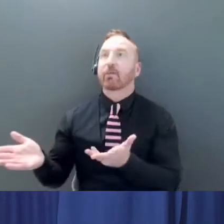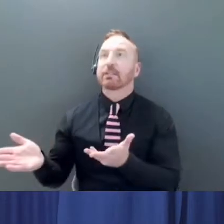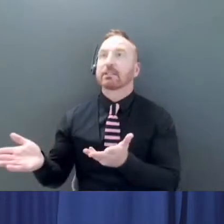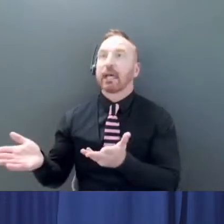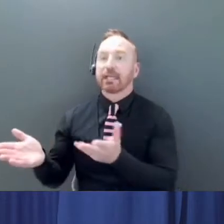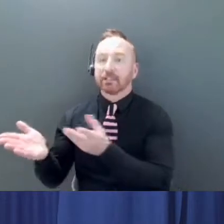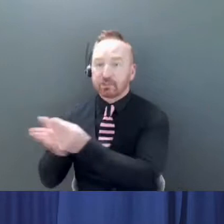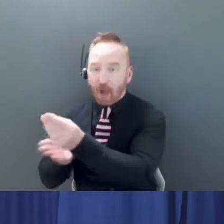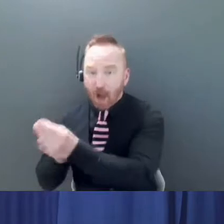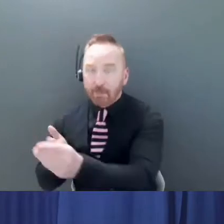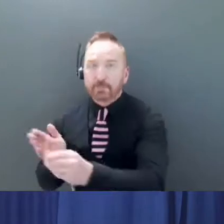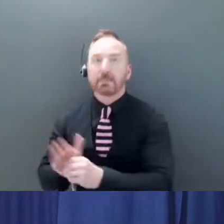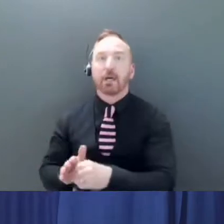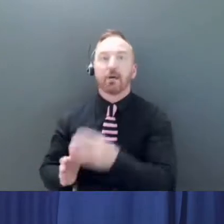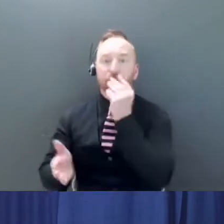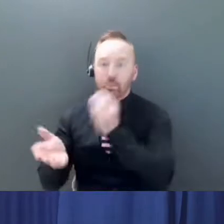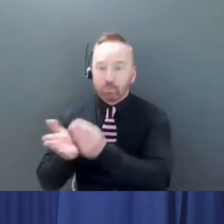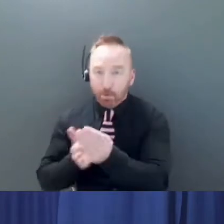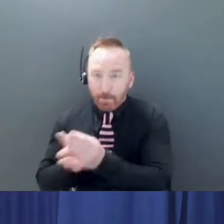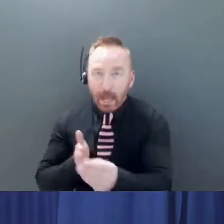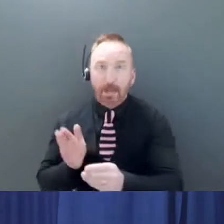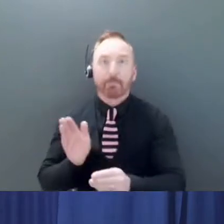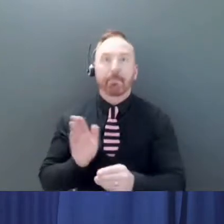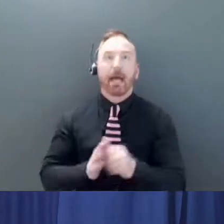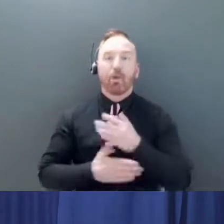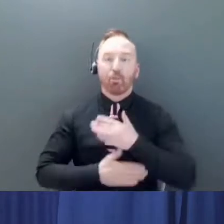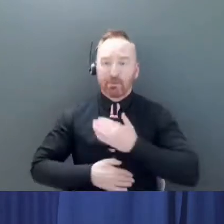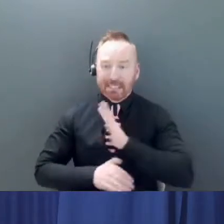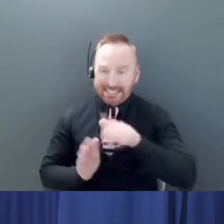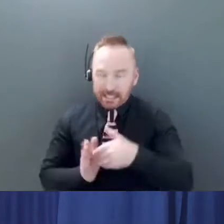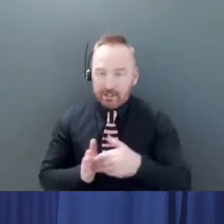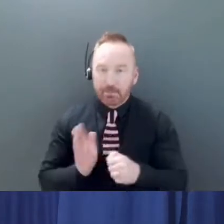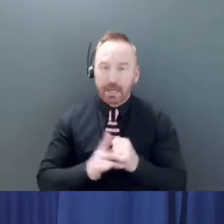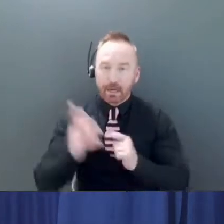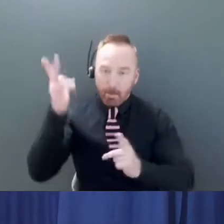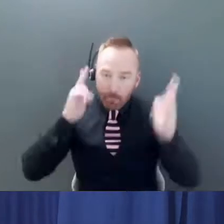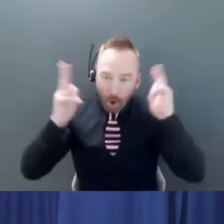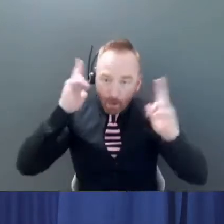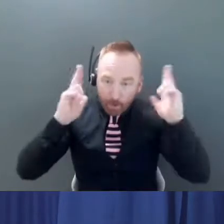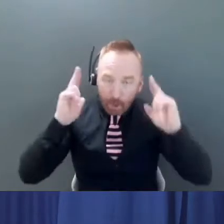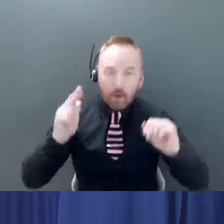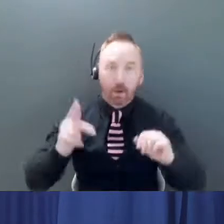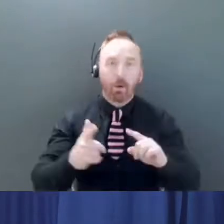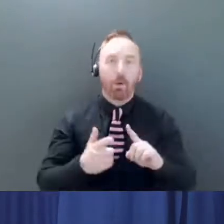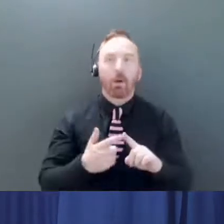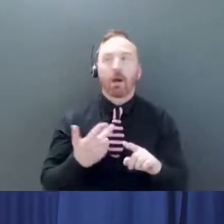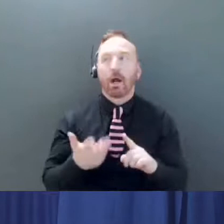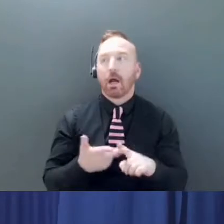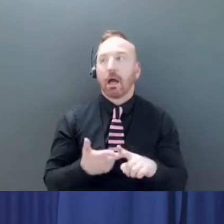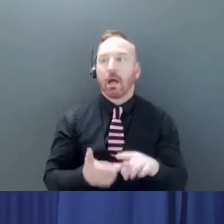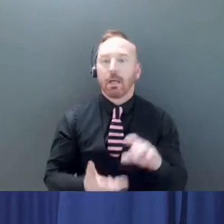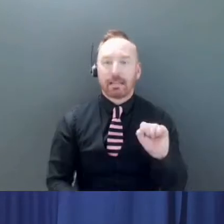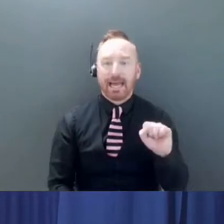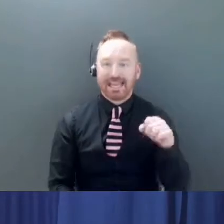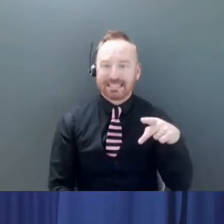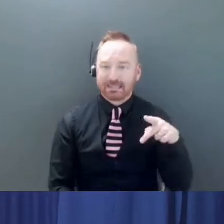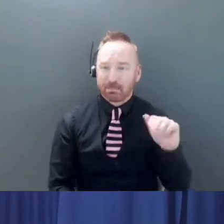shops and spas and such were still left out of the memo. I am just wondering are they included and just weren't